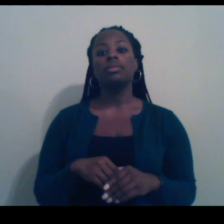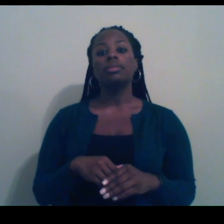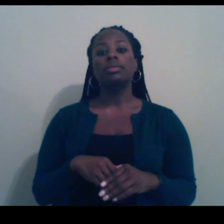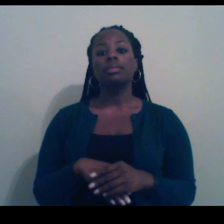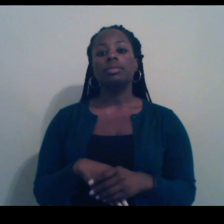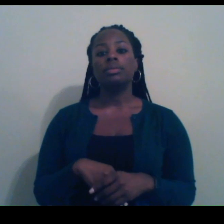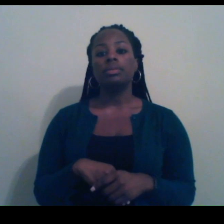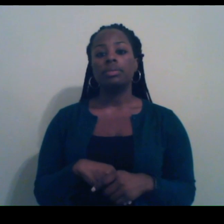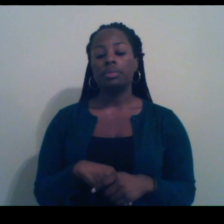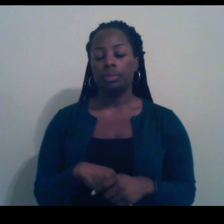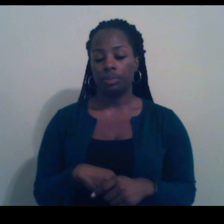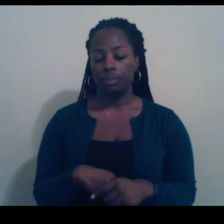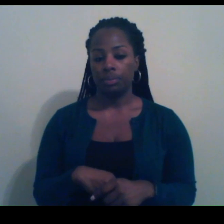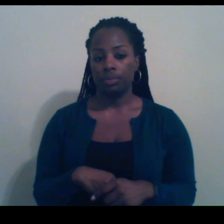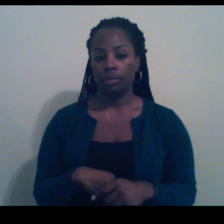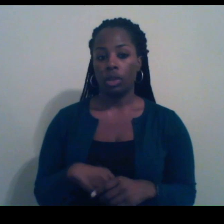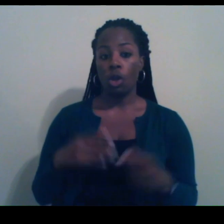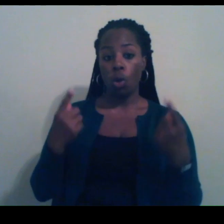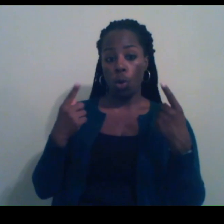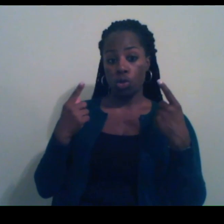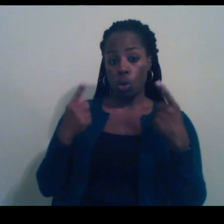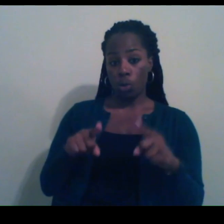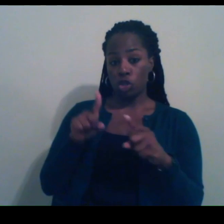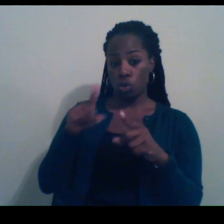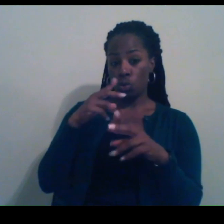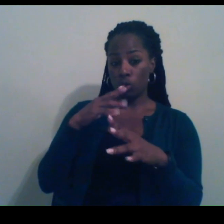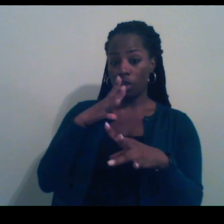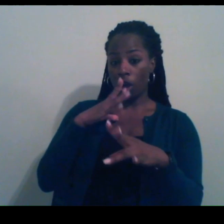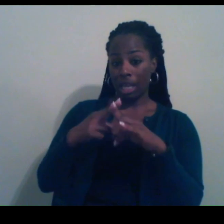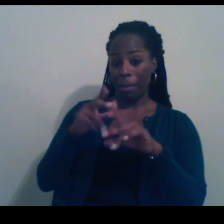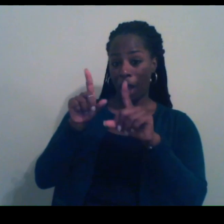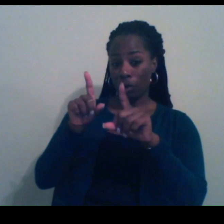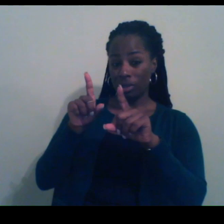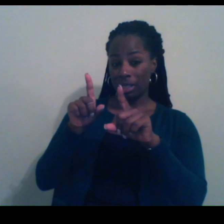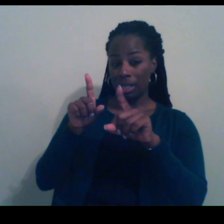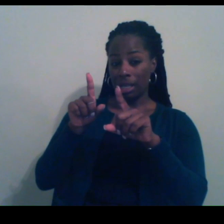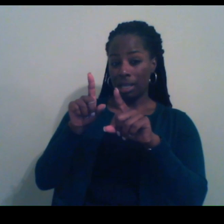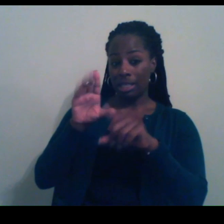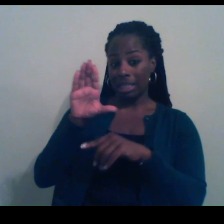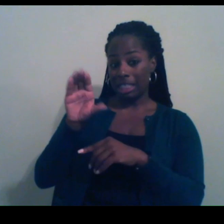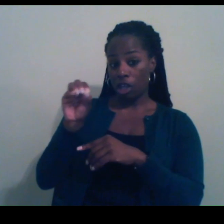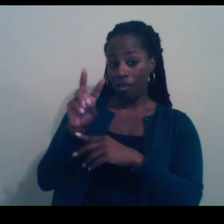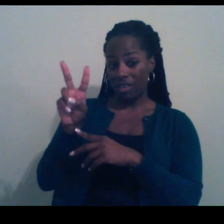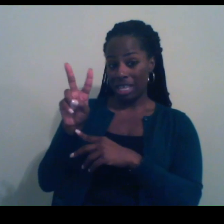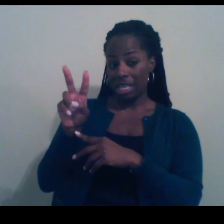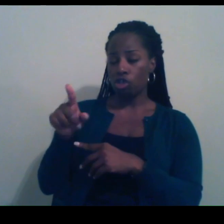when we're talking about risk you guys came out and said that the risk is low but with so few tests being done